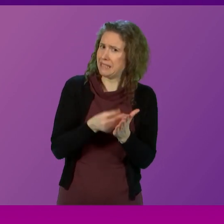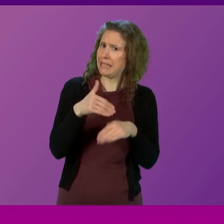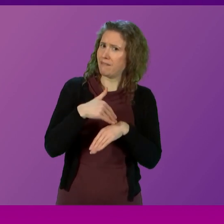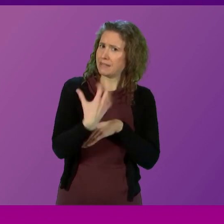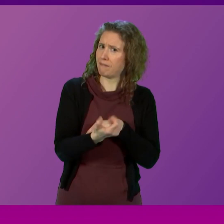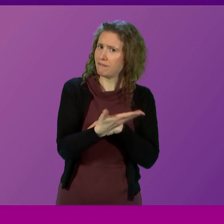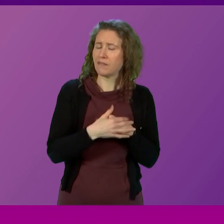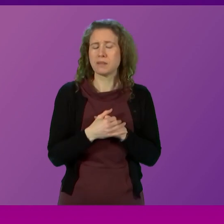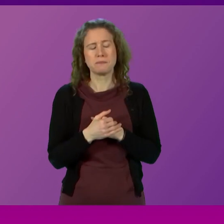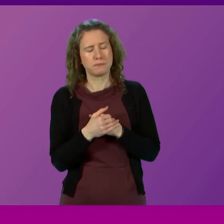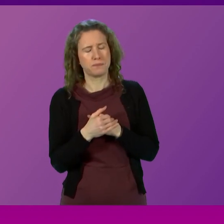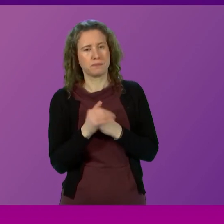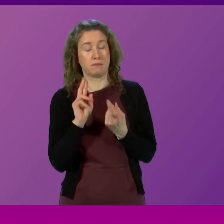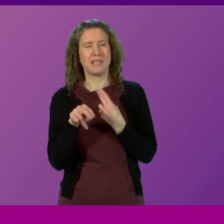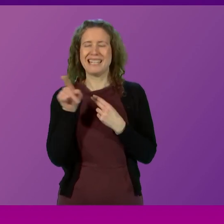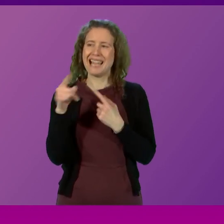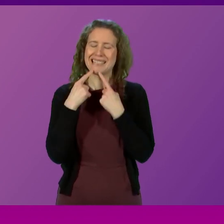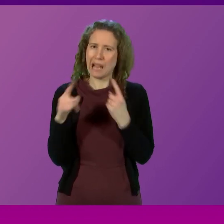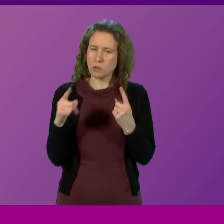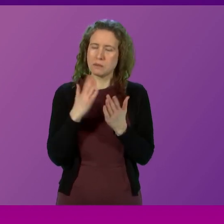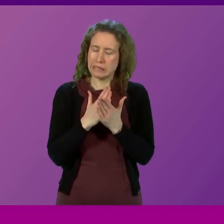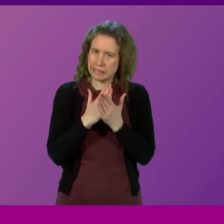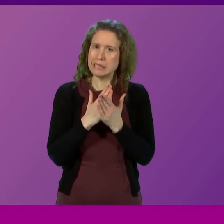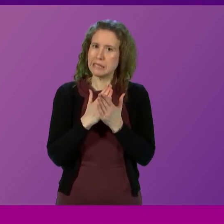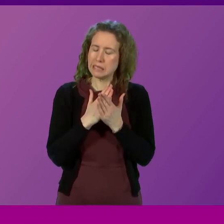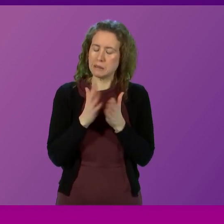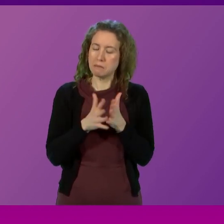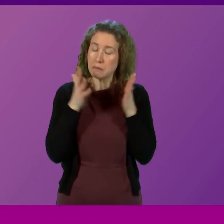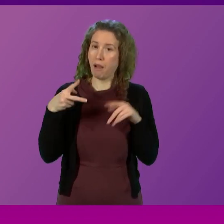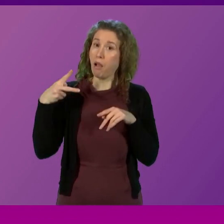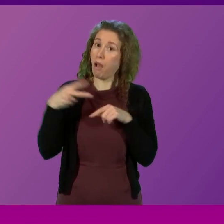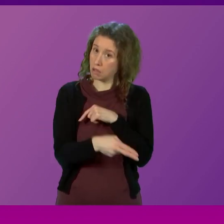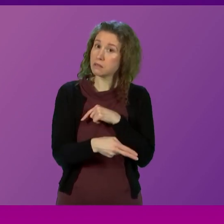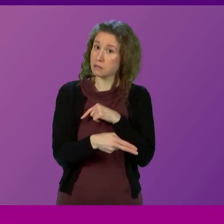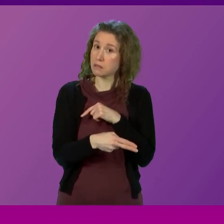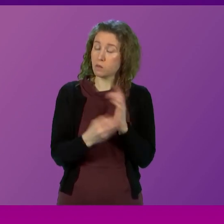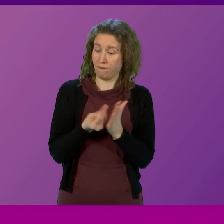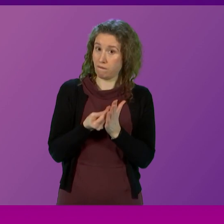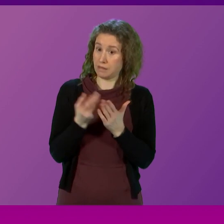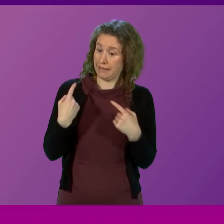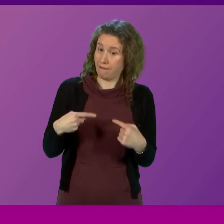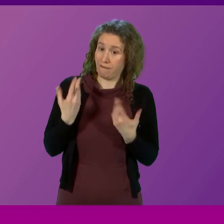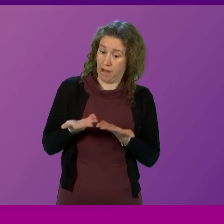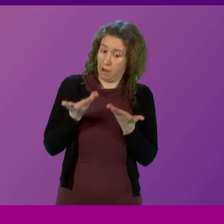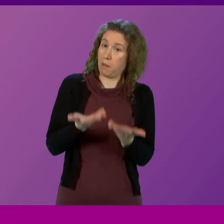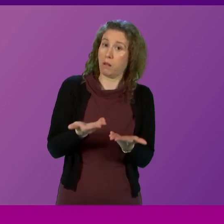The announcement represents a significant cut in the funding available to deliver public